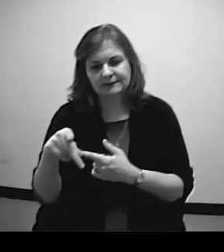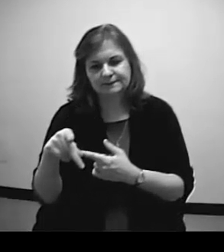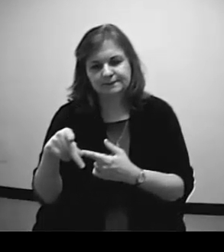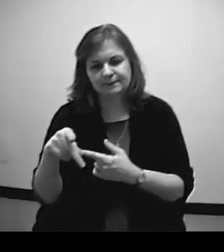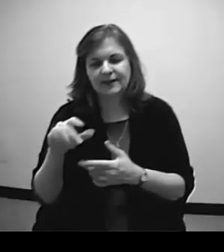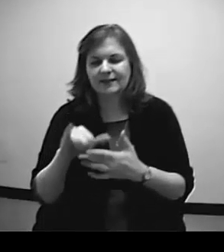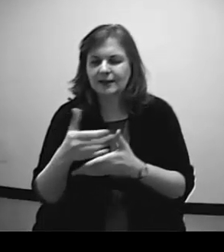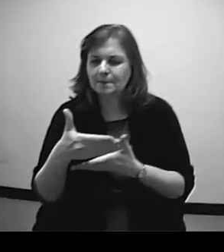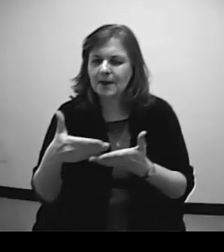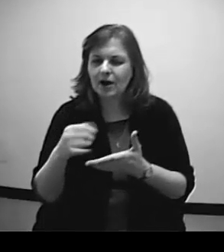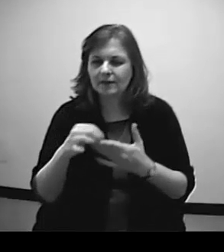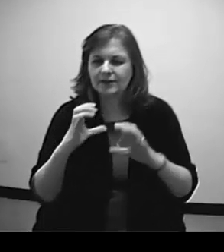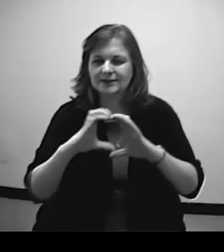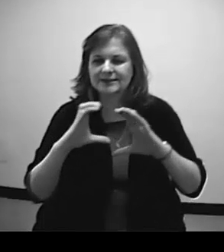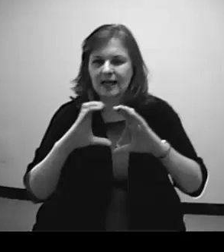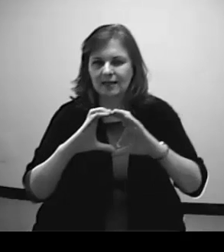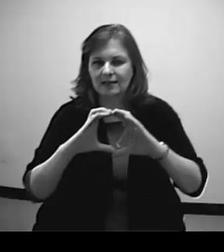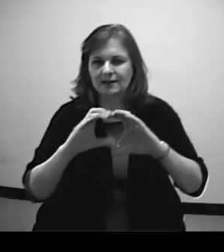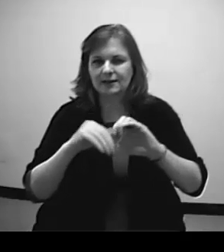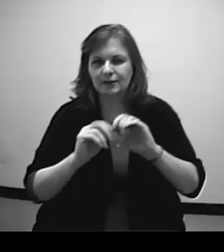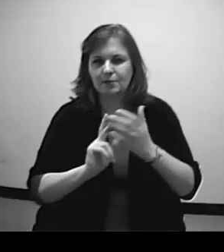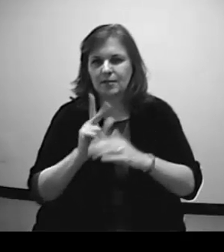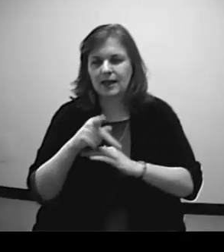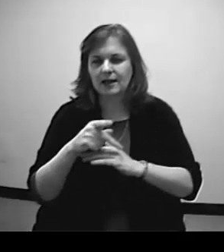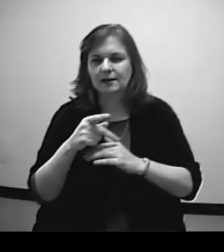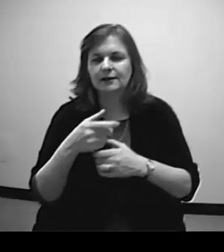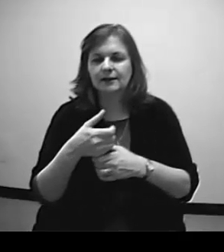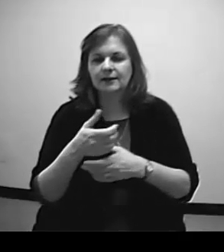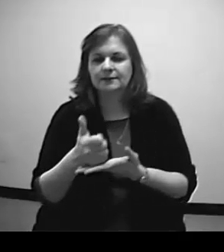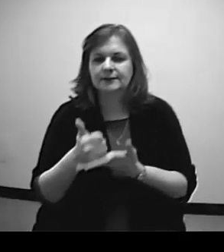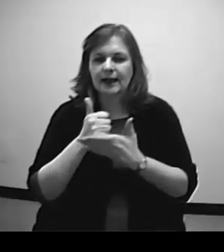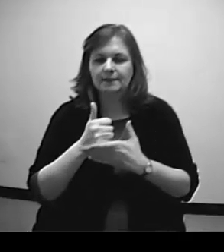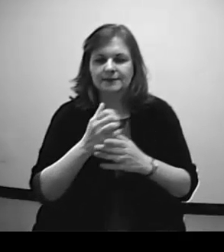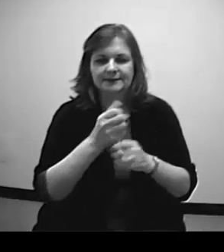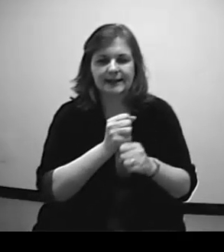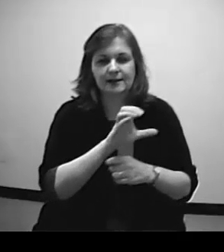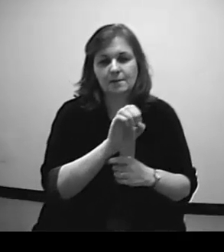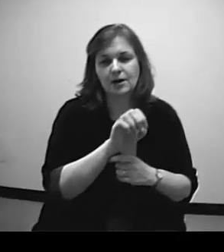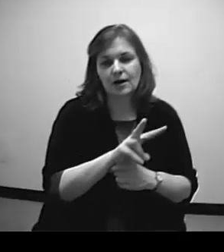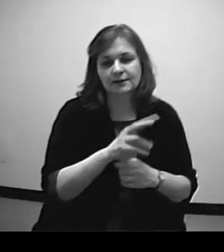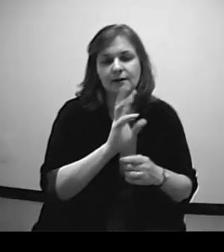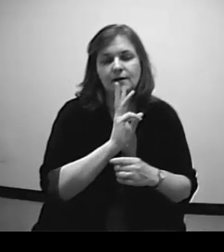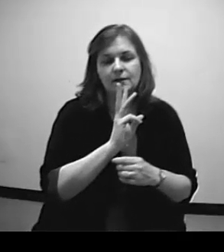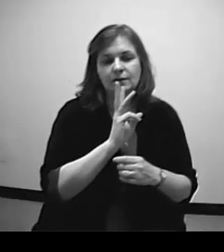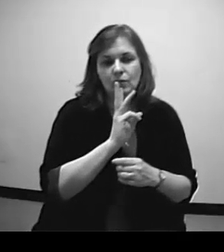that are going to help us convert carbon dioxide and water into those organic molecules